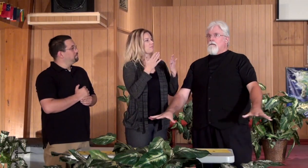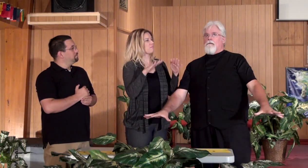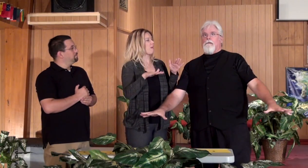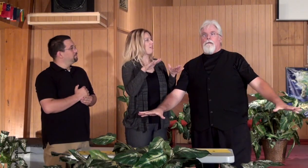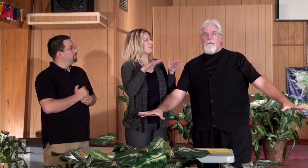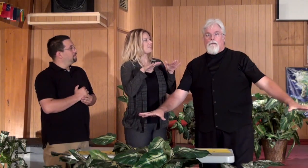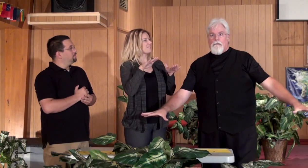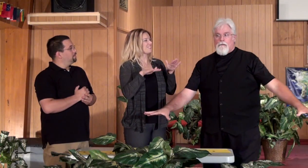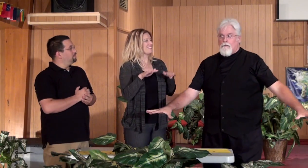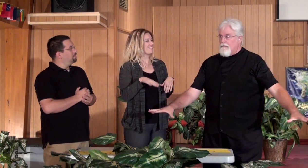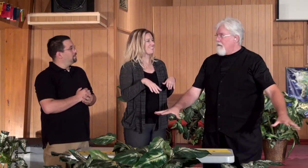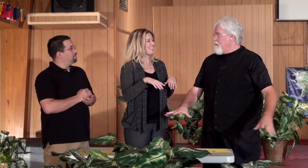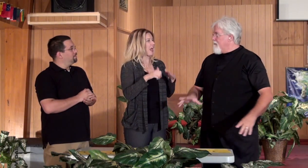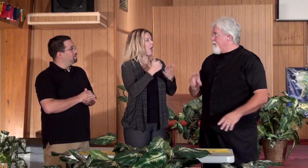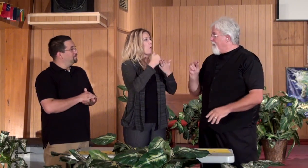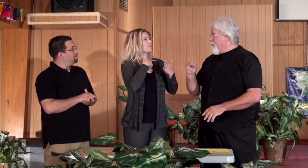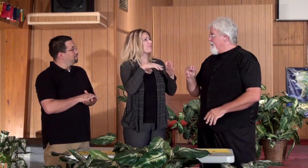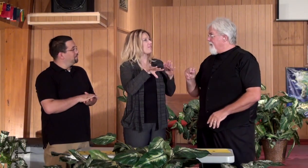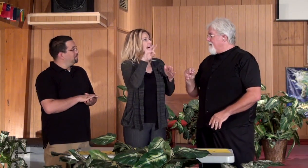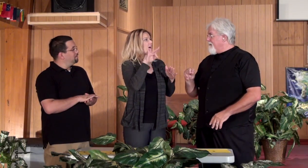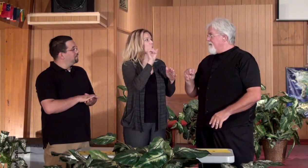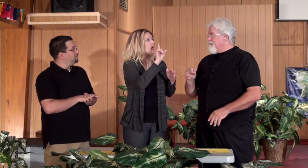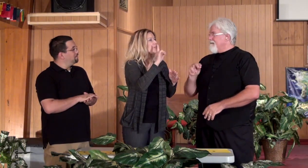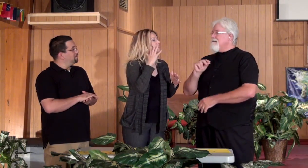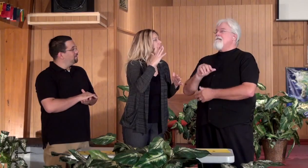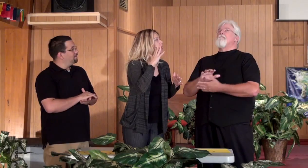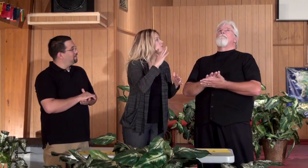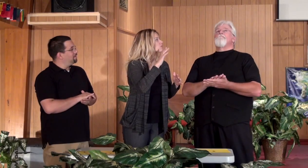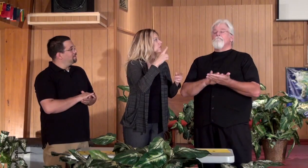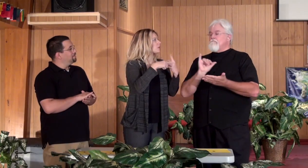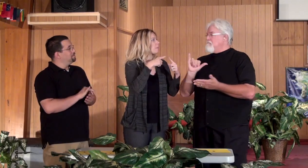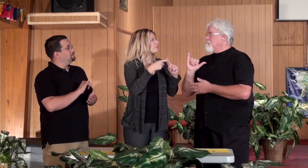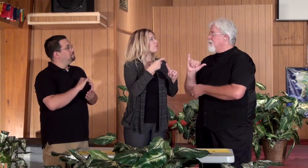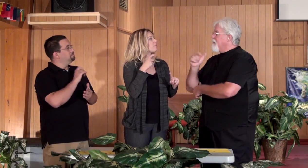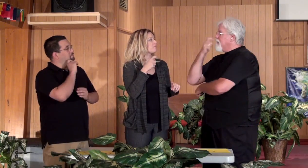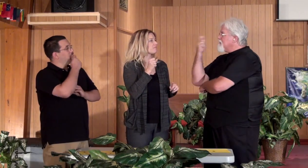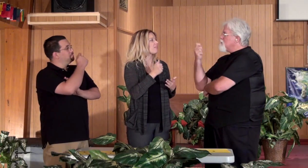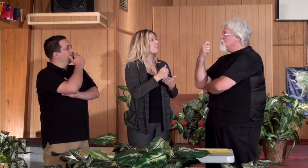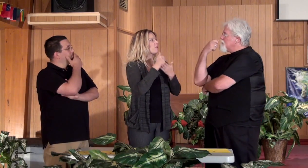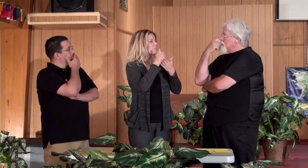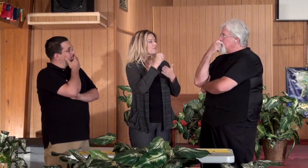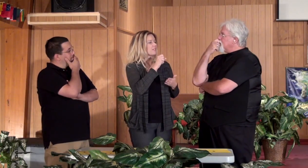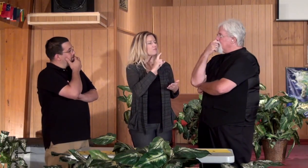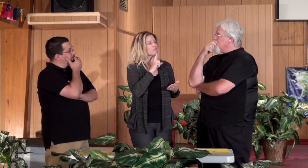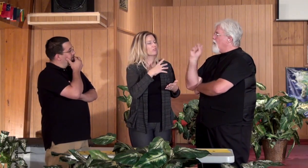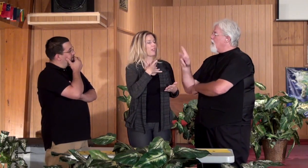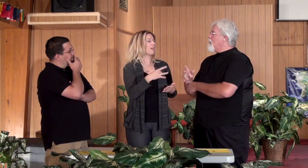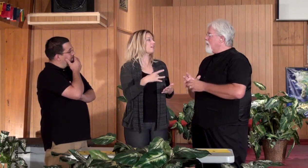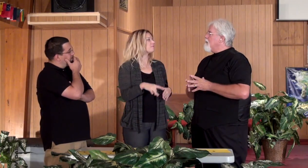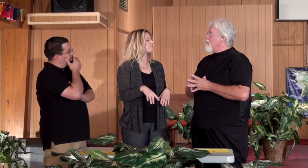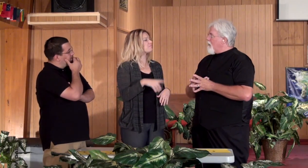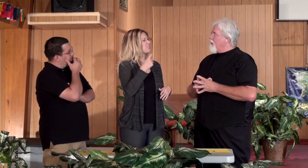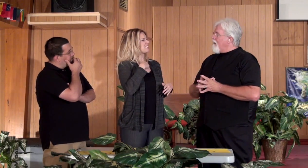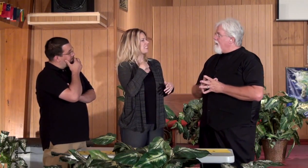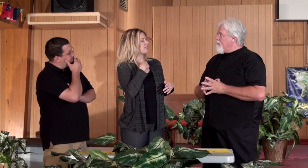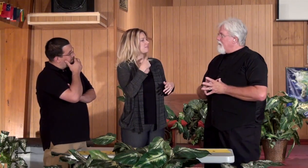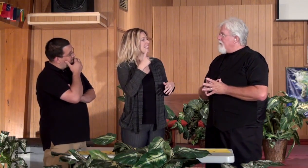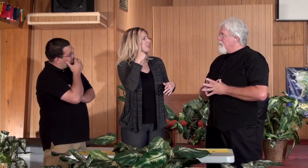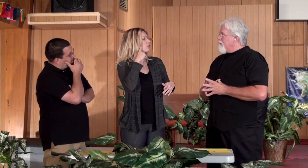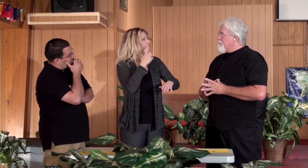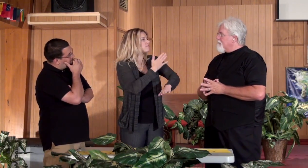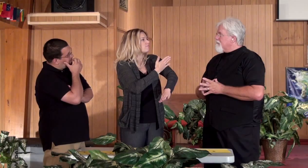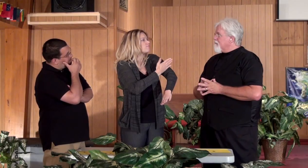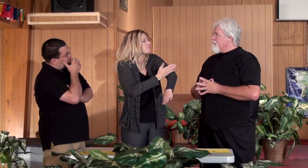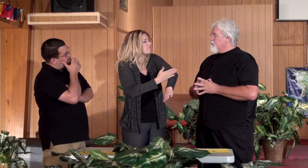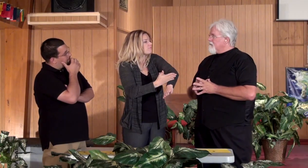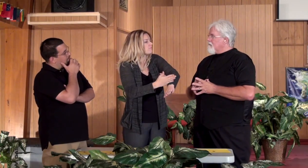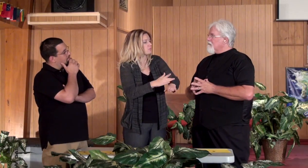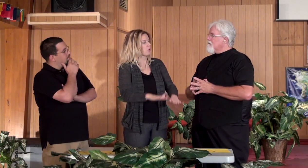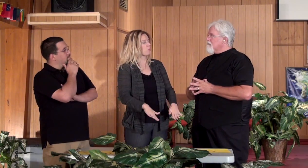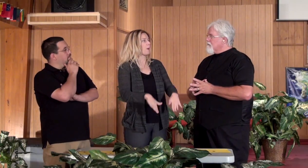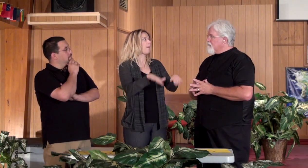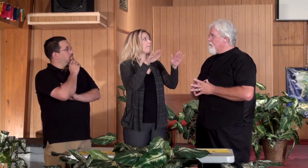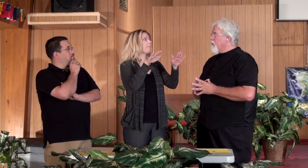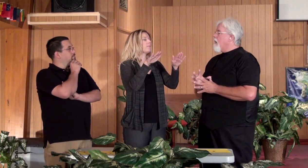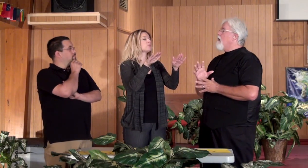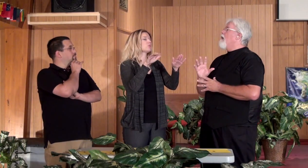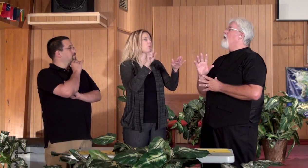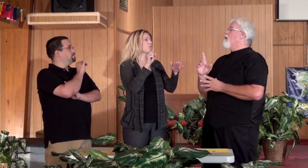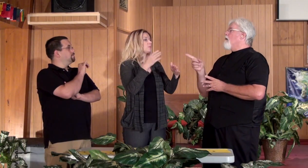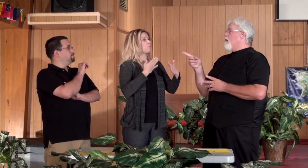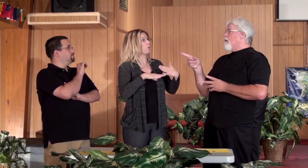at all. It's good for balance. Yeah I like it. My hearing deteriorated as I was growing